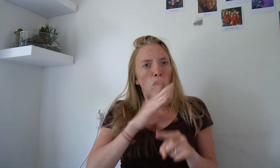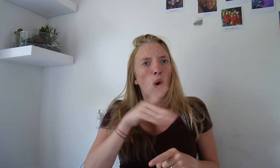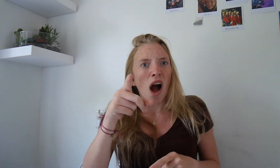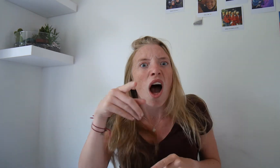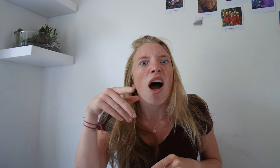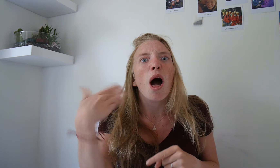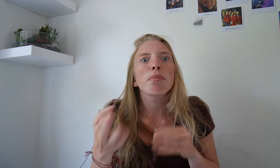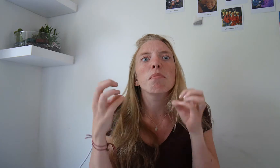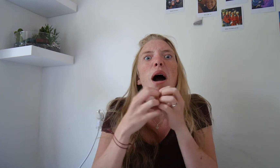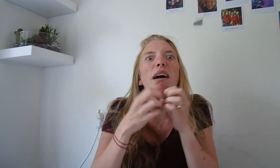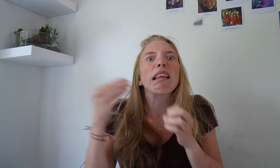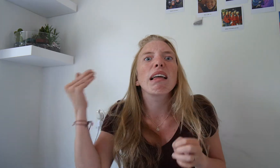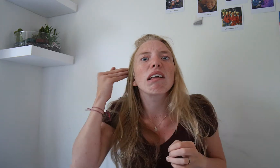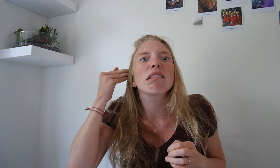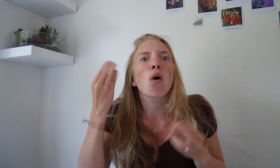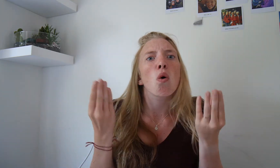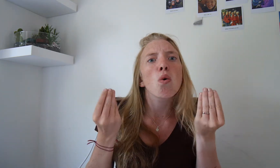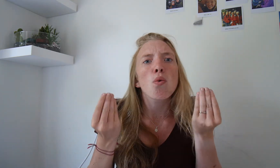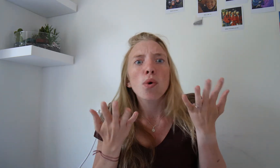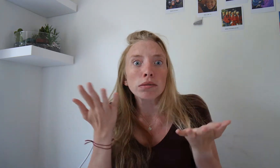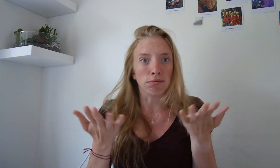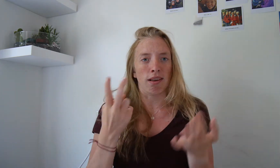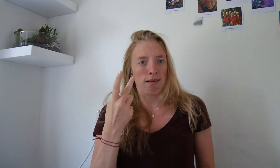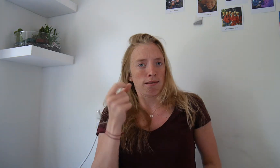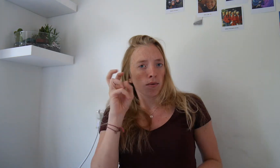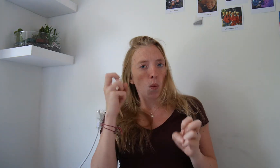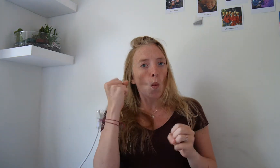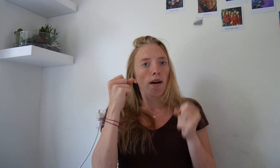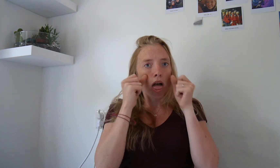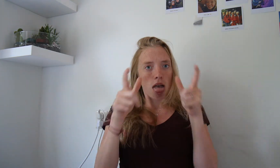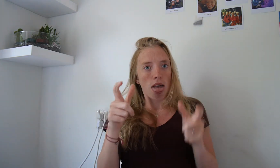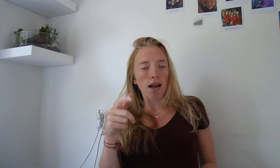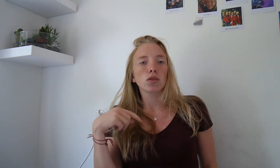And I often get the question: Do you have a magnet in your head? How does that feel? They find it extremely shocking.